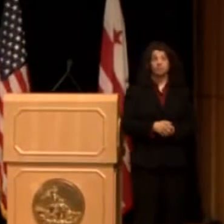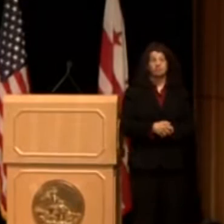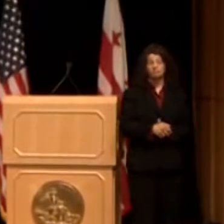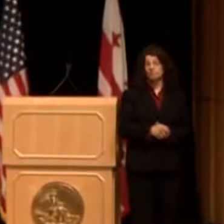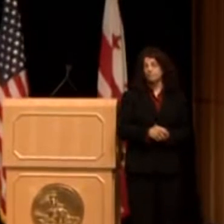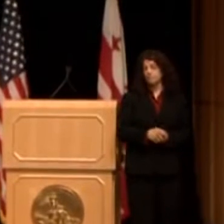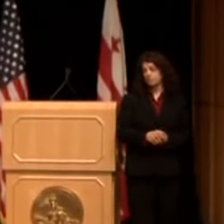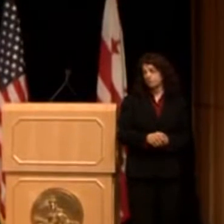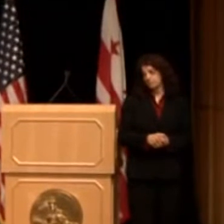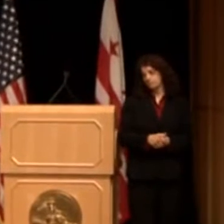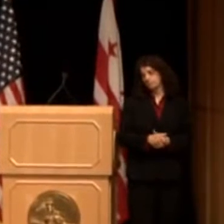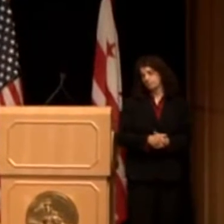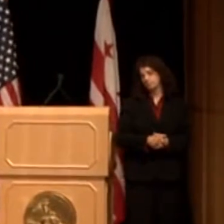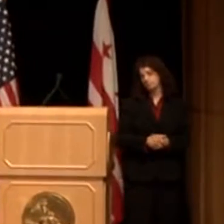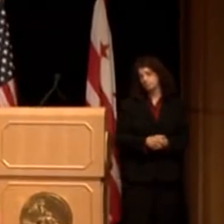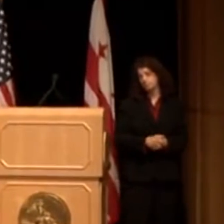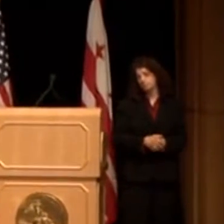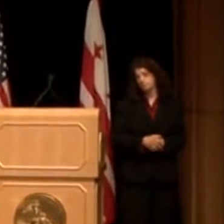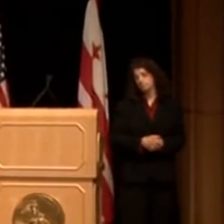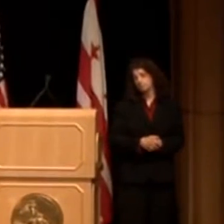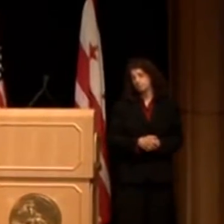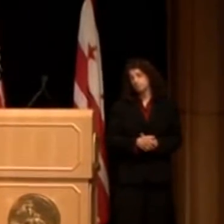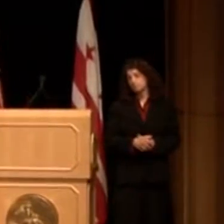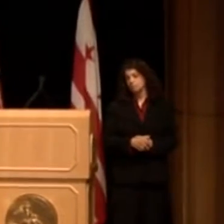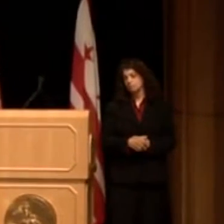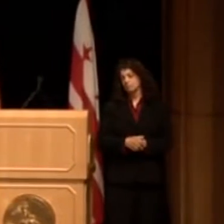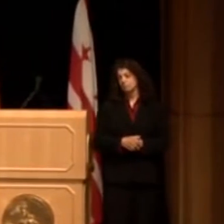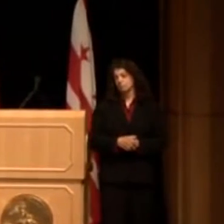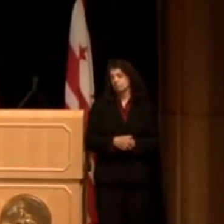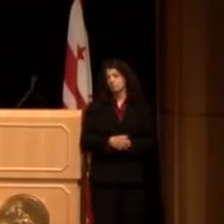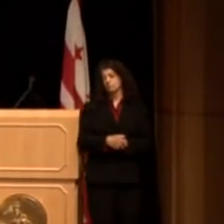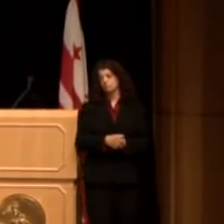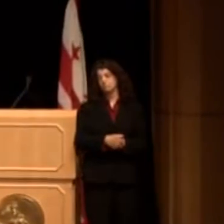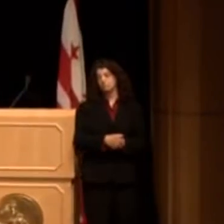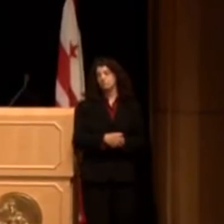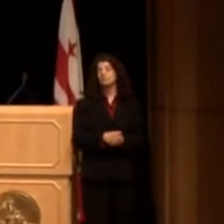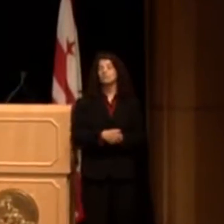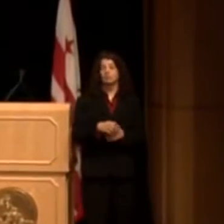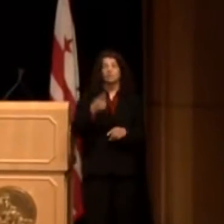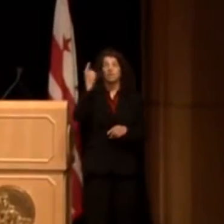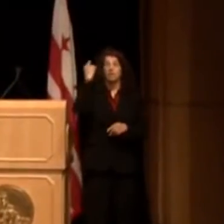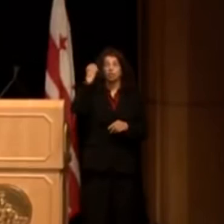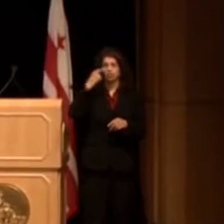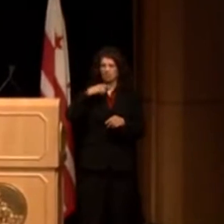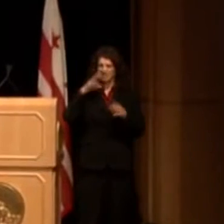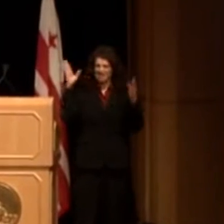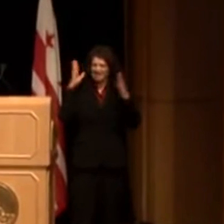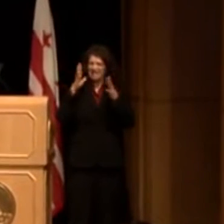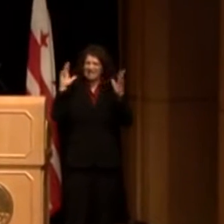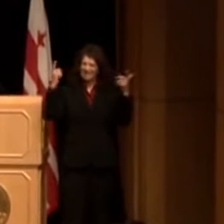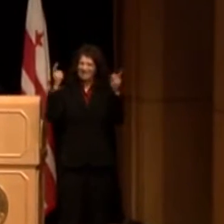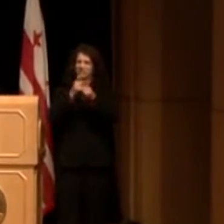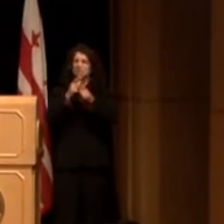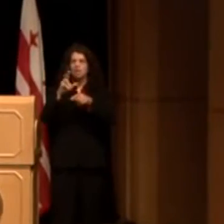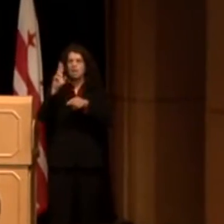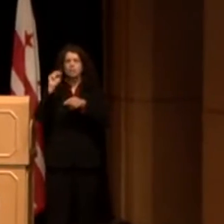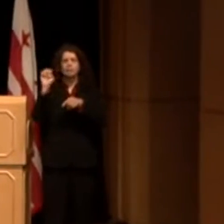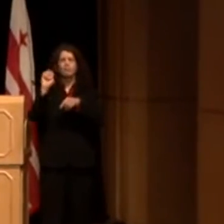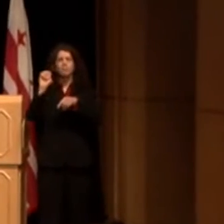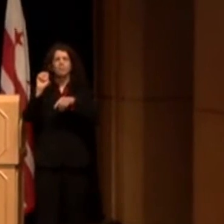CONTINUE TO MOVE FORWARD TO DECREASE THE UNEMPLOYMENT RATE IN THE DISTRICT OF COLUMBIA. MAKING SURE THAT D.C. RESIDENTS GET JOBS. I WOULD LIKE TO POINT OUT IN